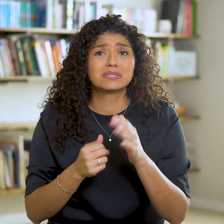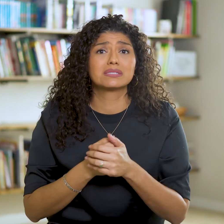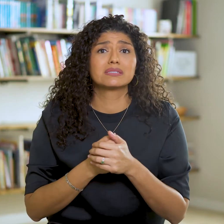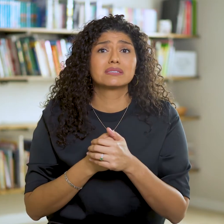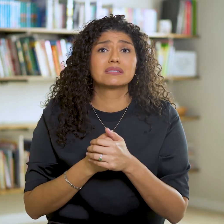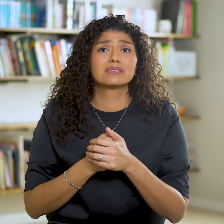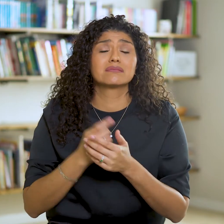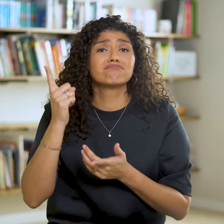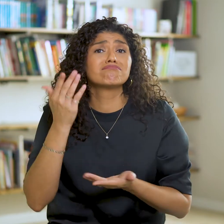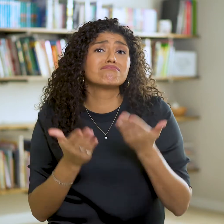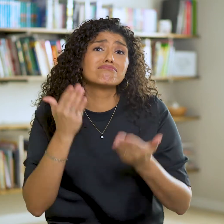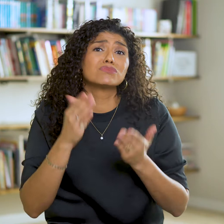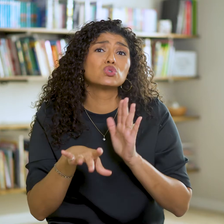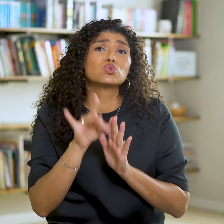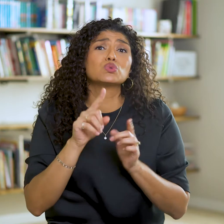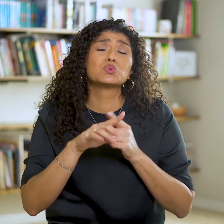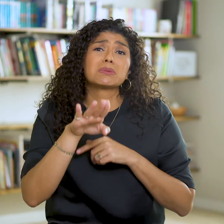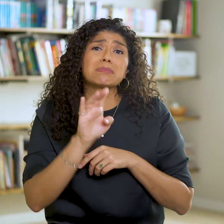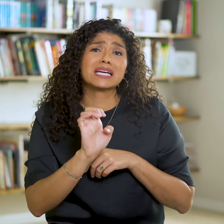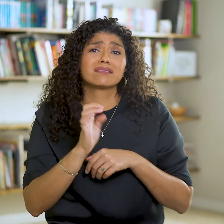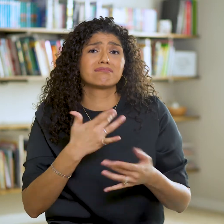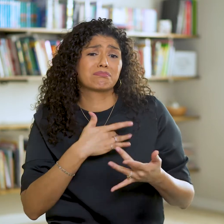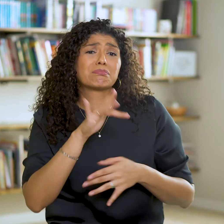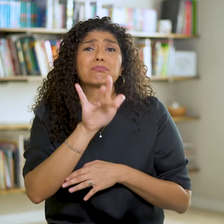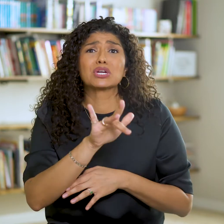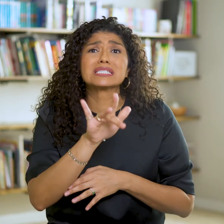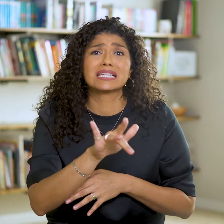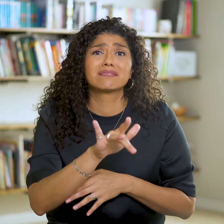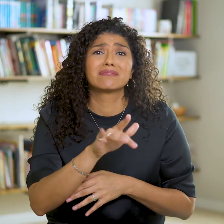He might choose to be merciful,